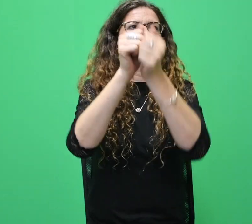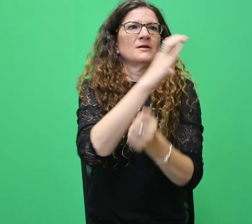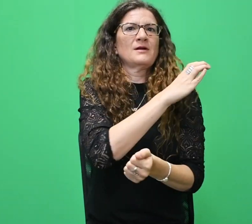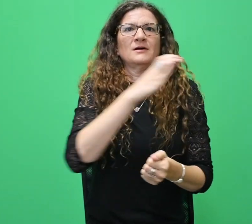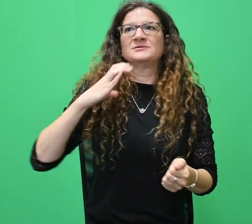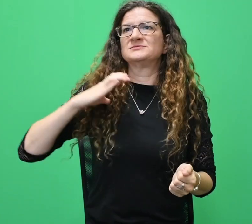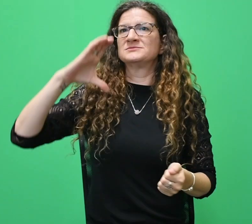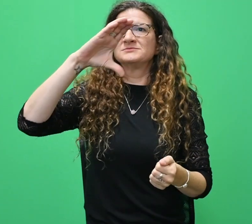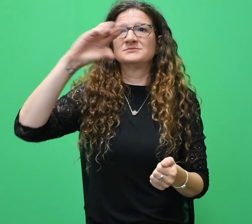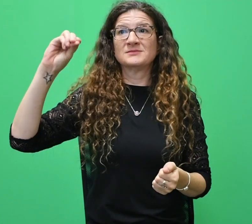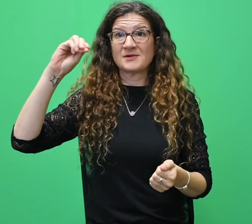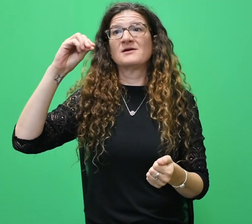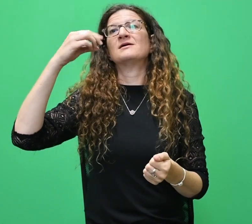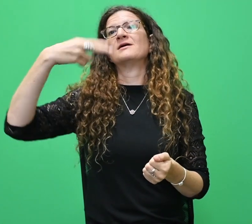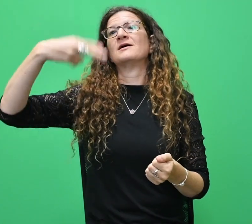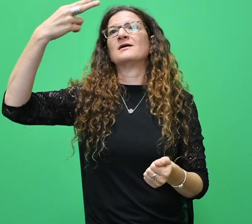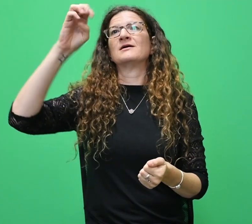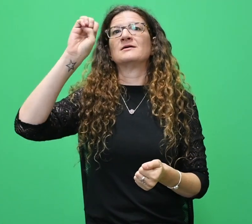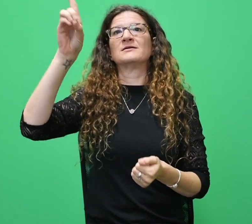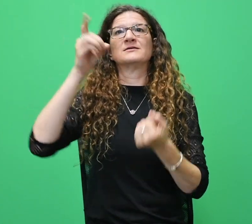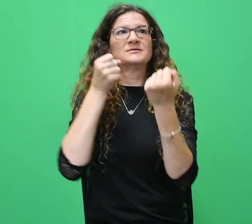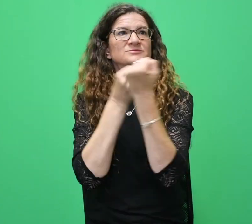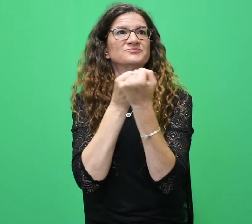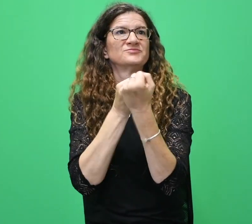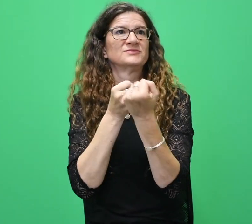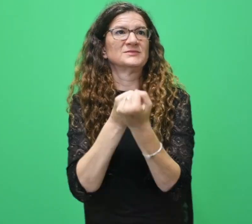and higher education advocacy.